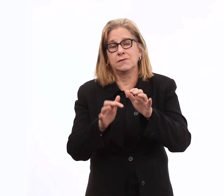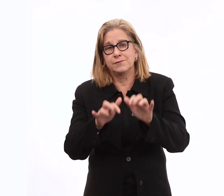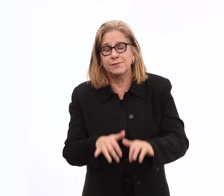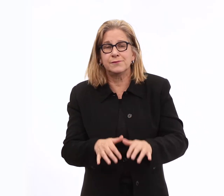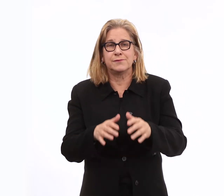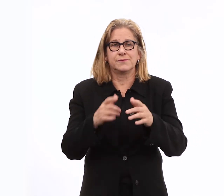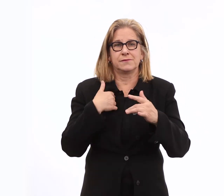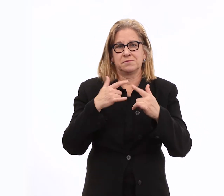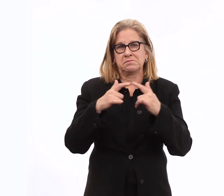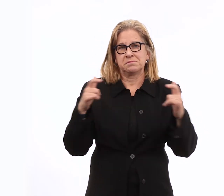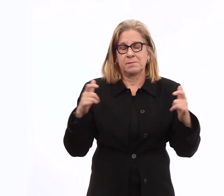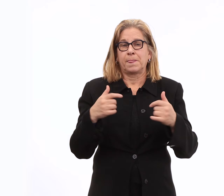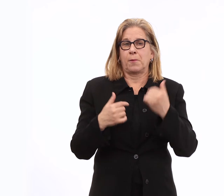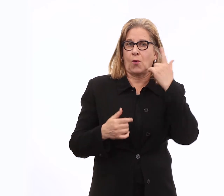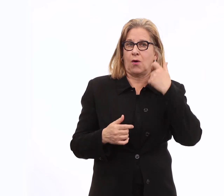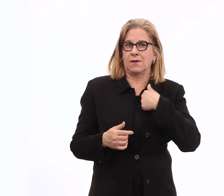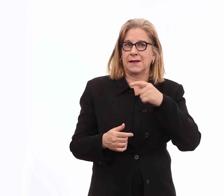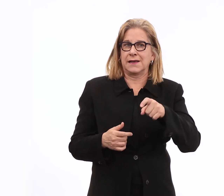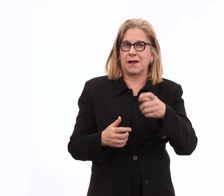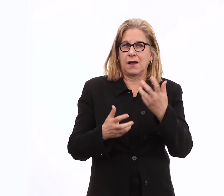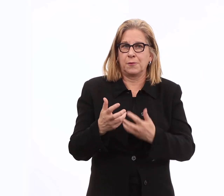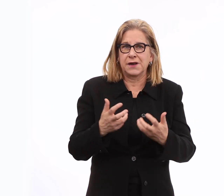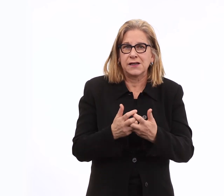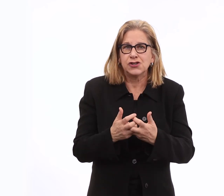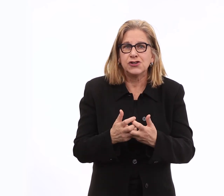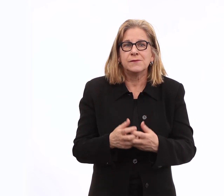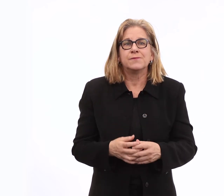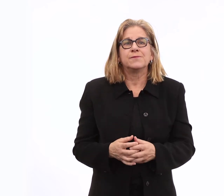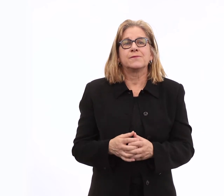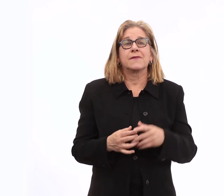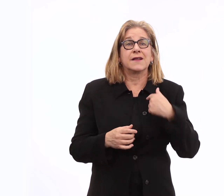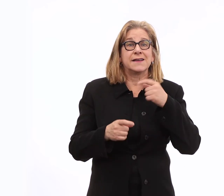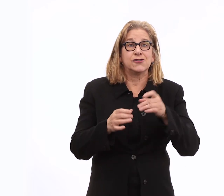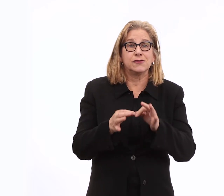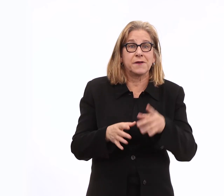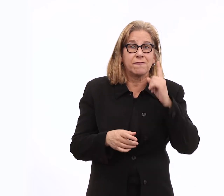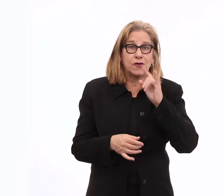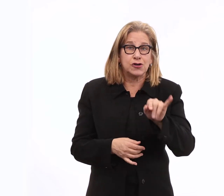If you are requesting an accommodation or interpreter for jury duty, instead call the jury office.